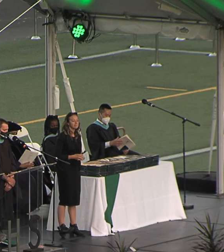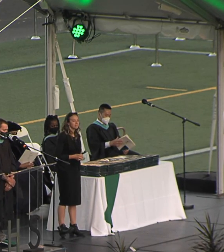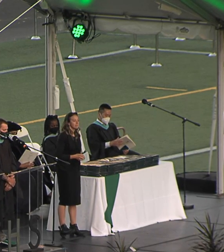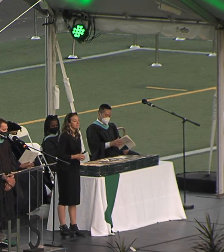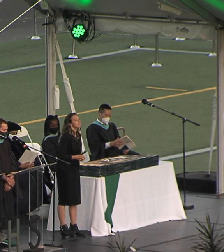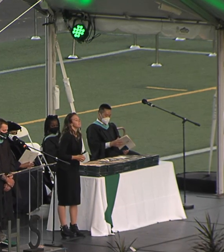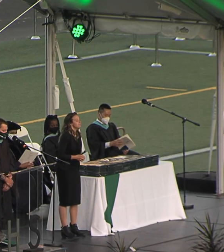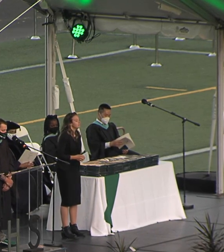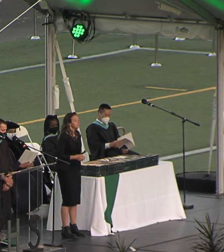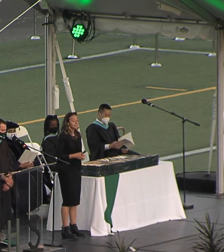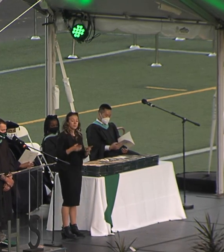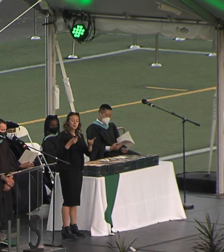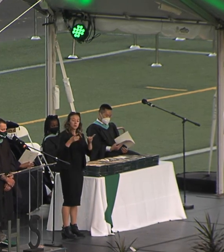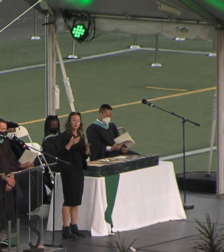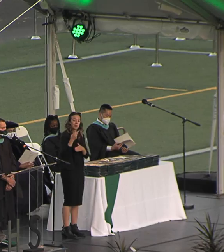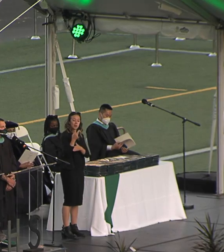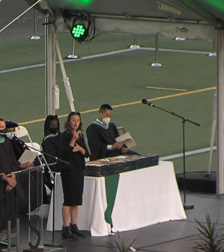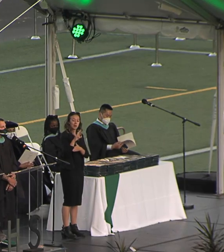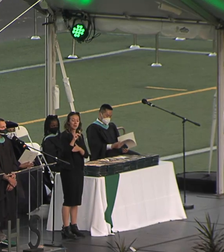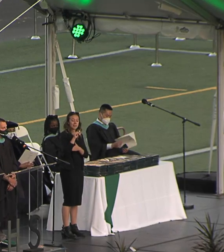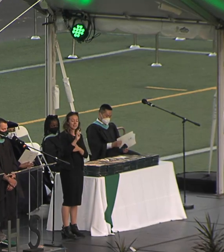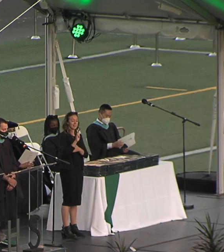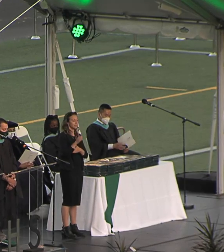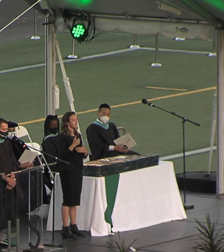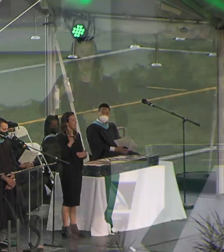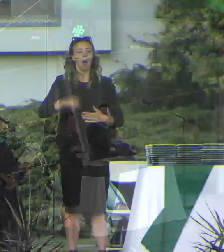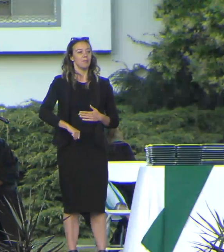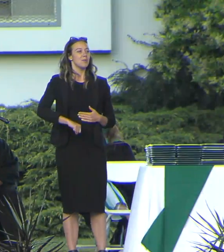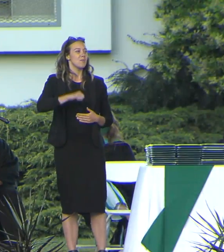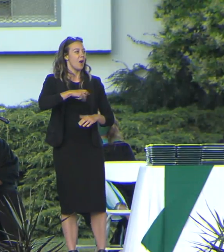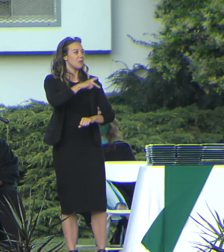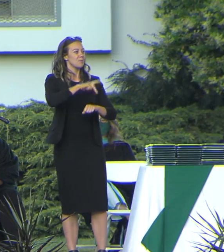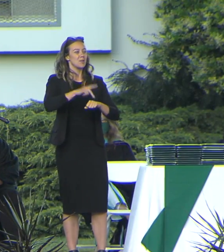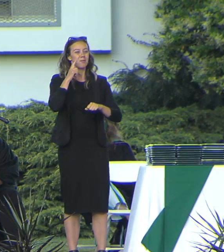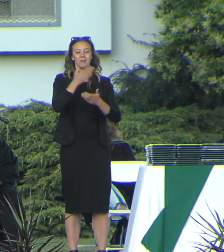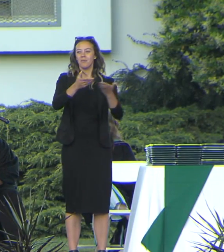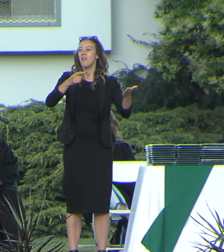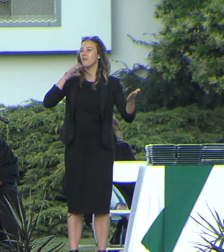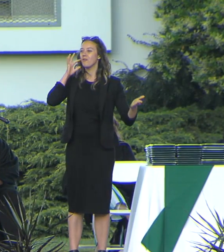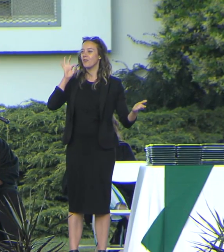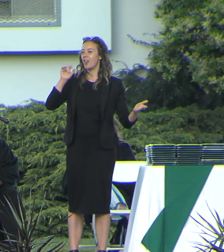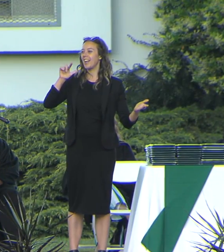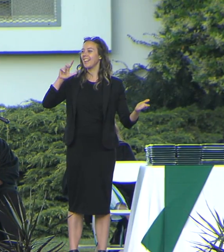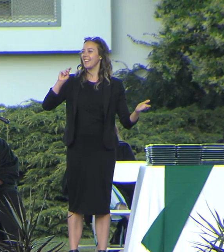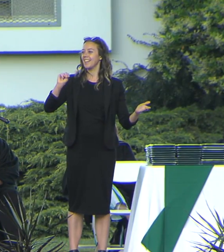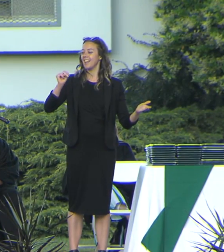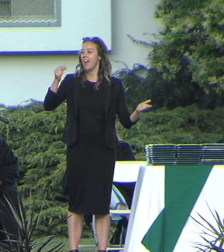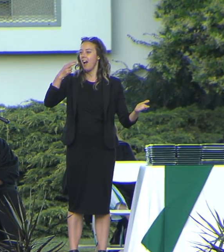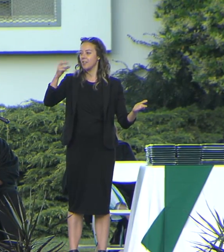Director Hersey as the proud principal of Franklin High School I formally present and recommend